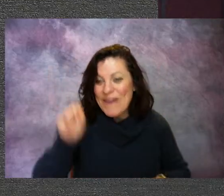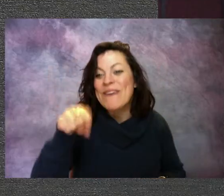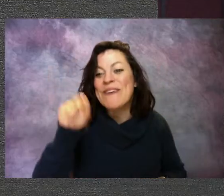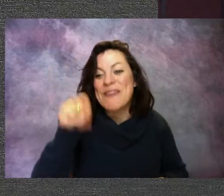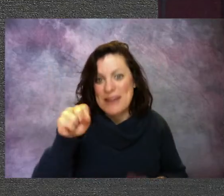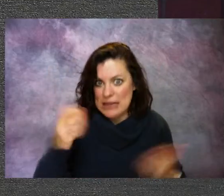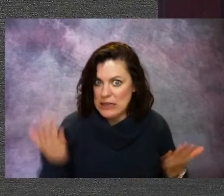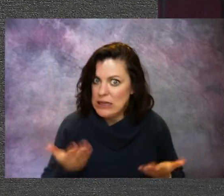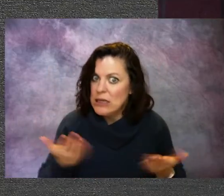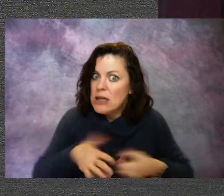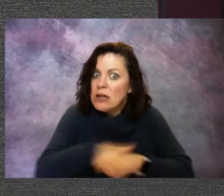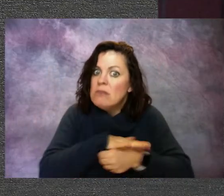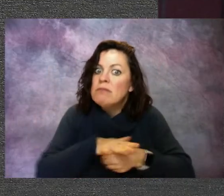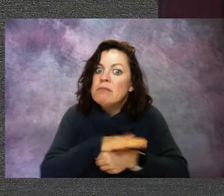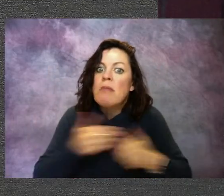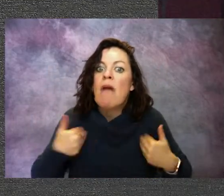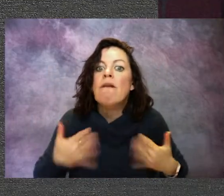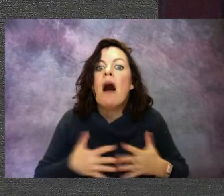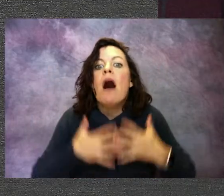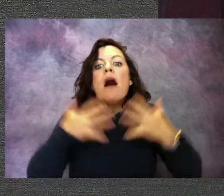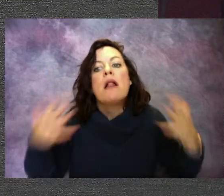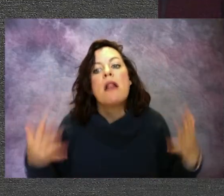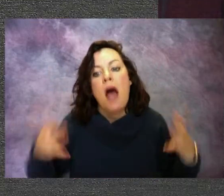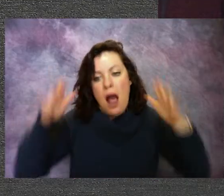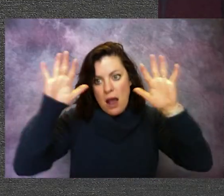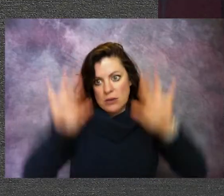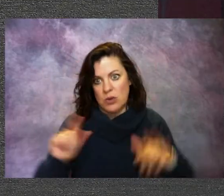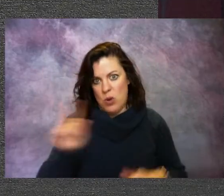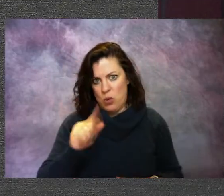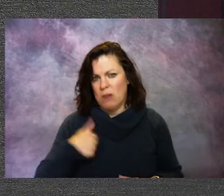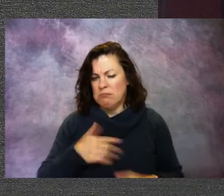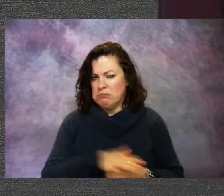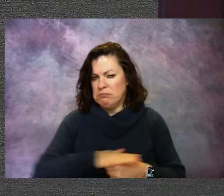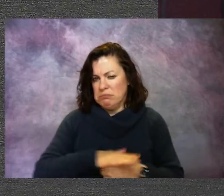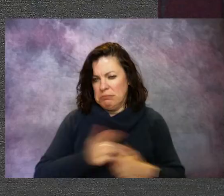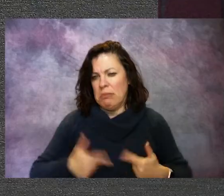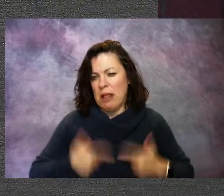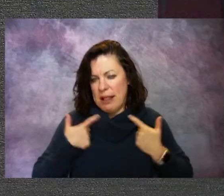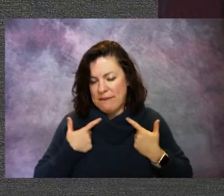now, I really like when it's sunny and warm, but sometimes the snow can be fun, too,